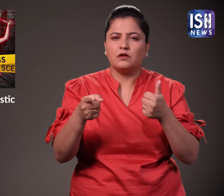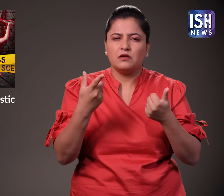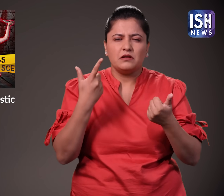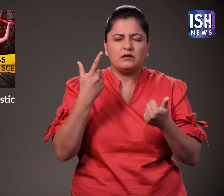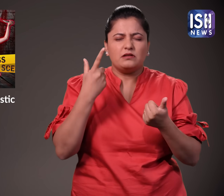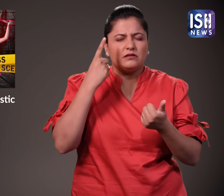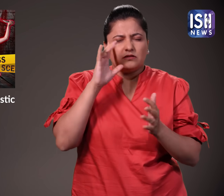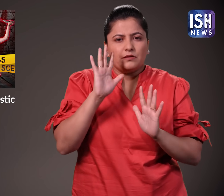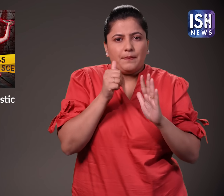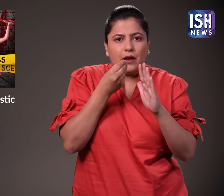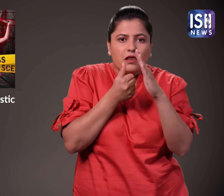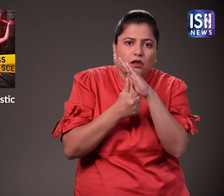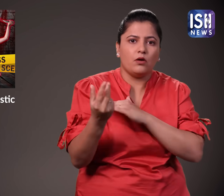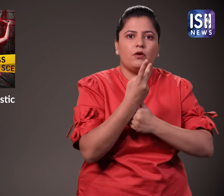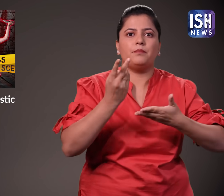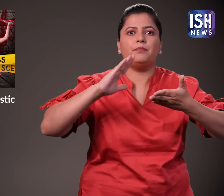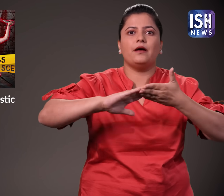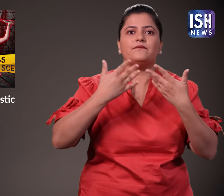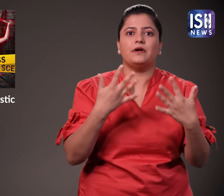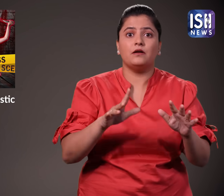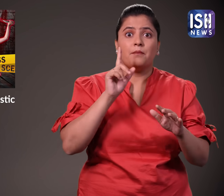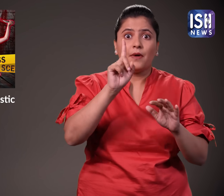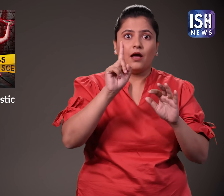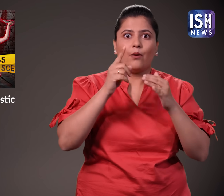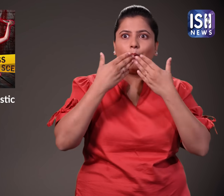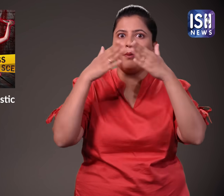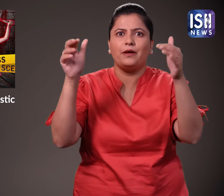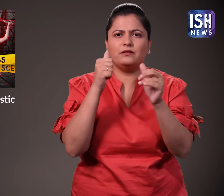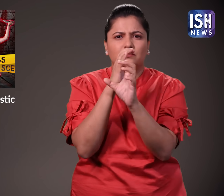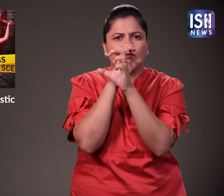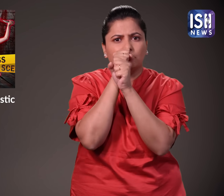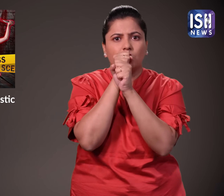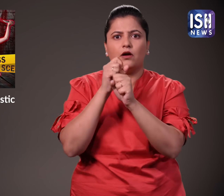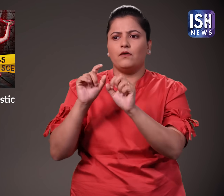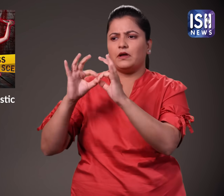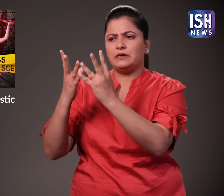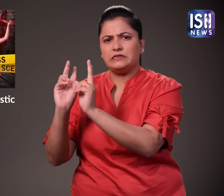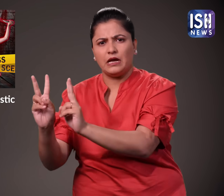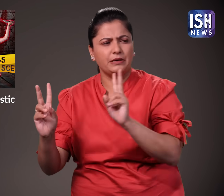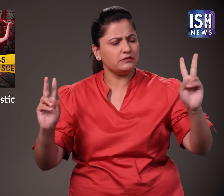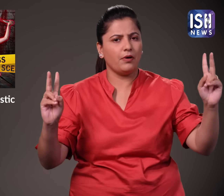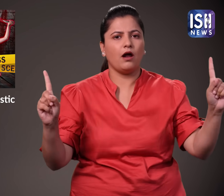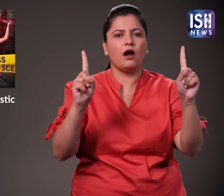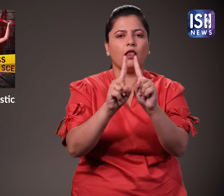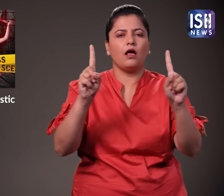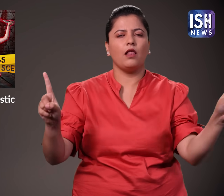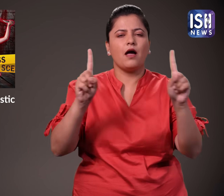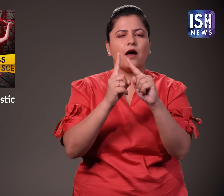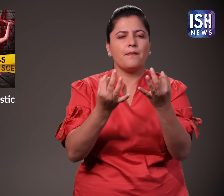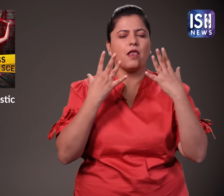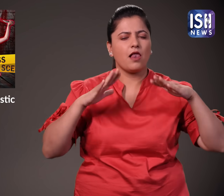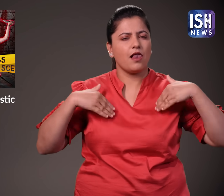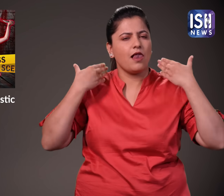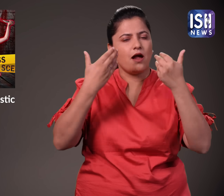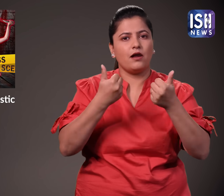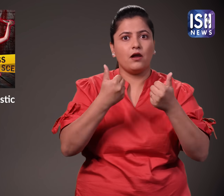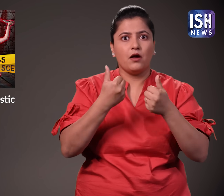The marriage was kept hidden and they remained in their parental homes, meeting frequently.